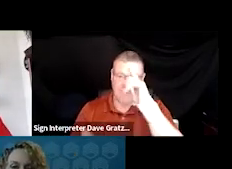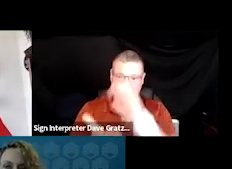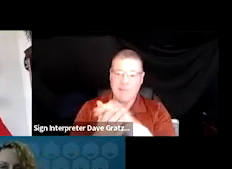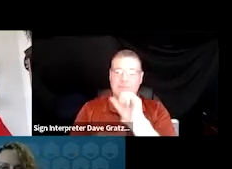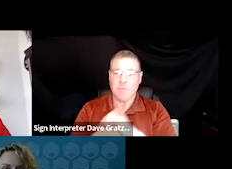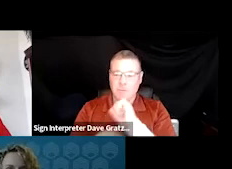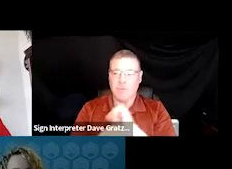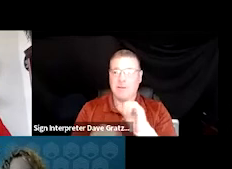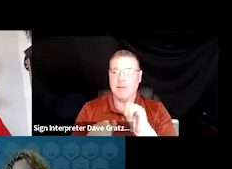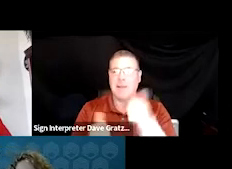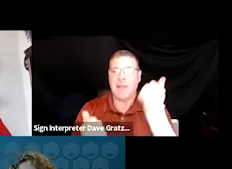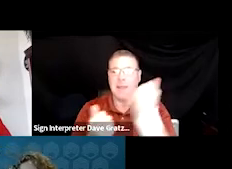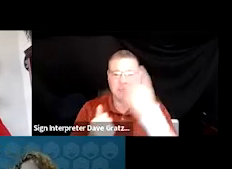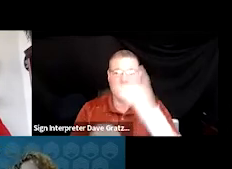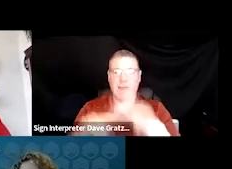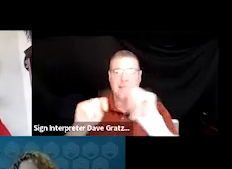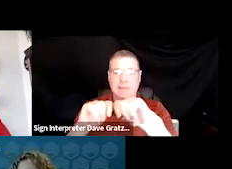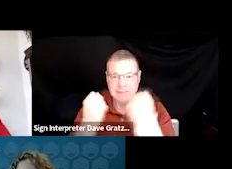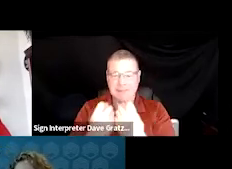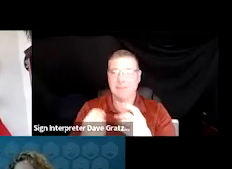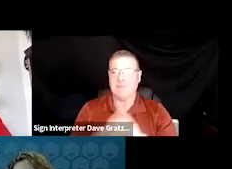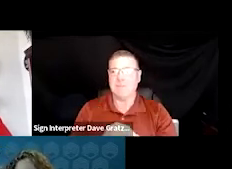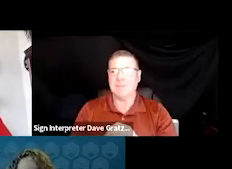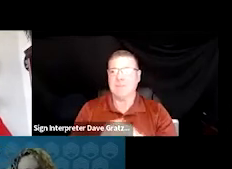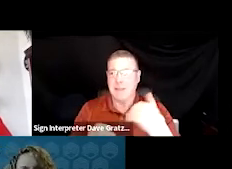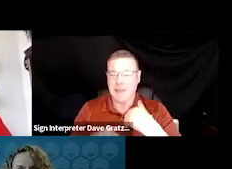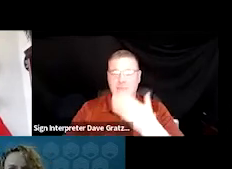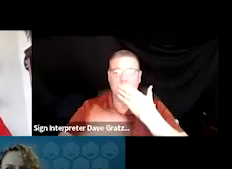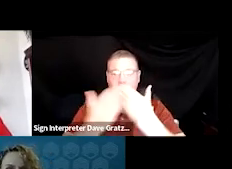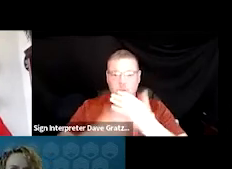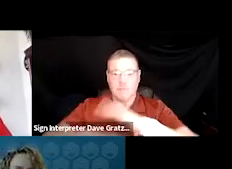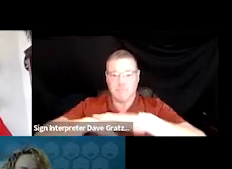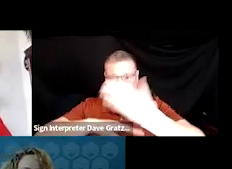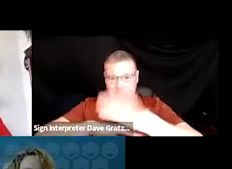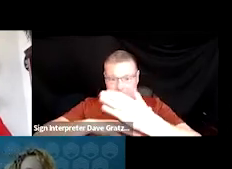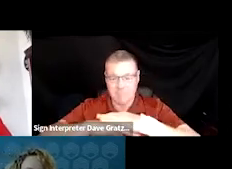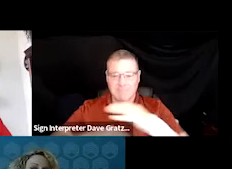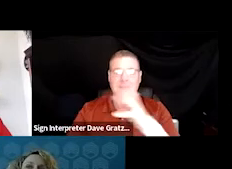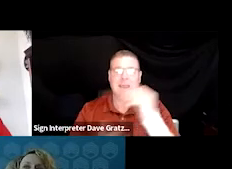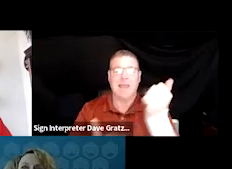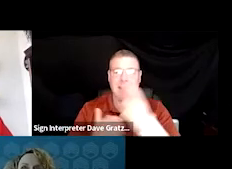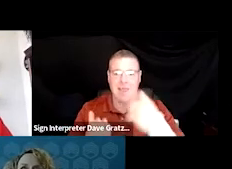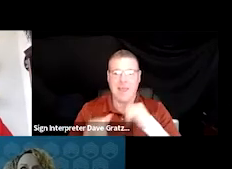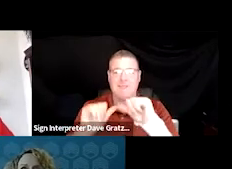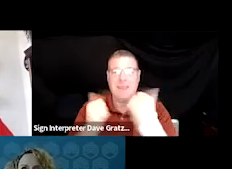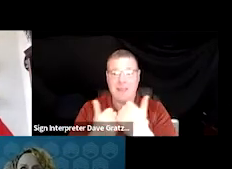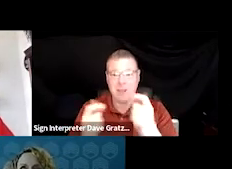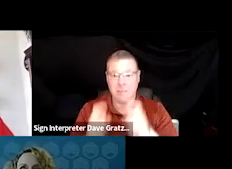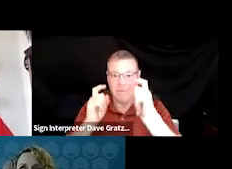that everybody on the team has an appropriate agency laptop, that everybody has agency provided headsets.